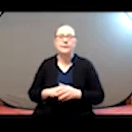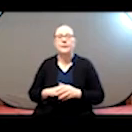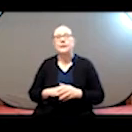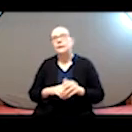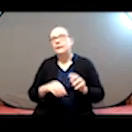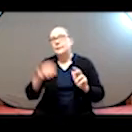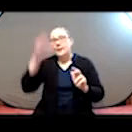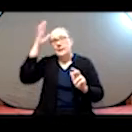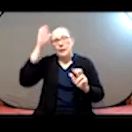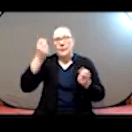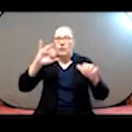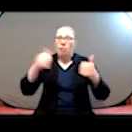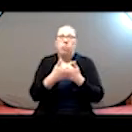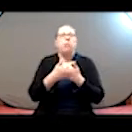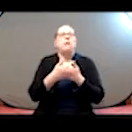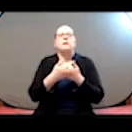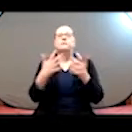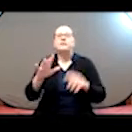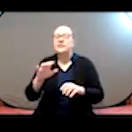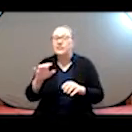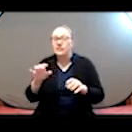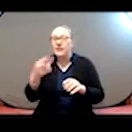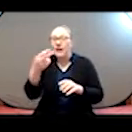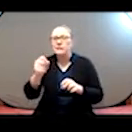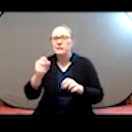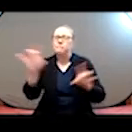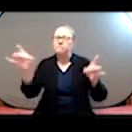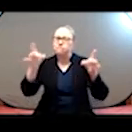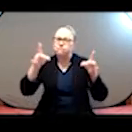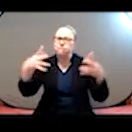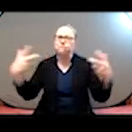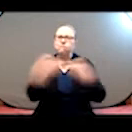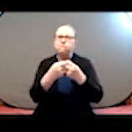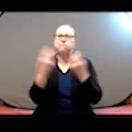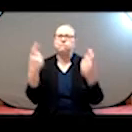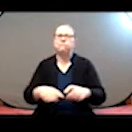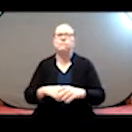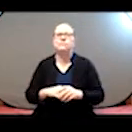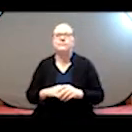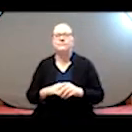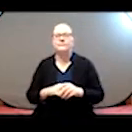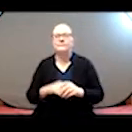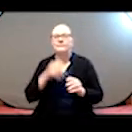he was in a terrible car accident. You can see the truck there he was not expected to survive